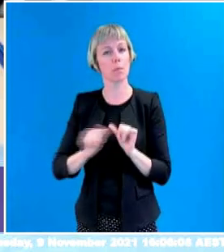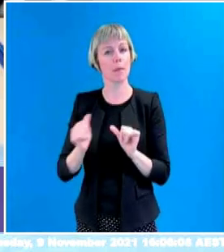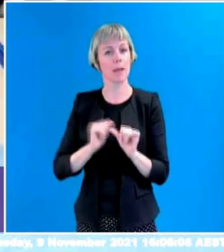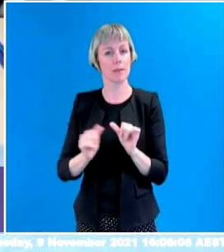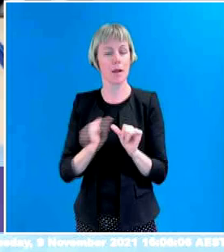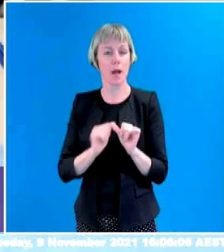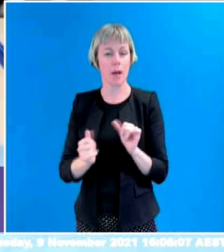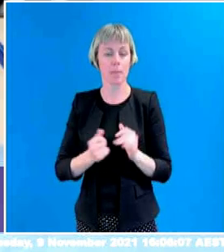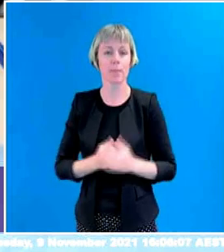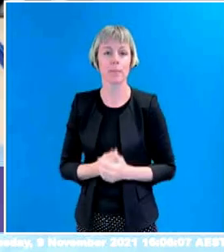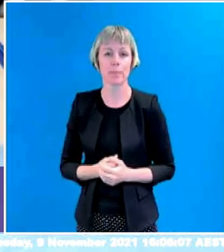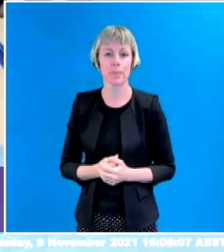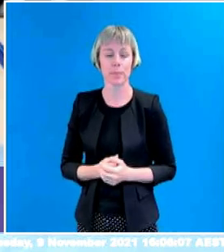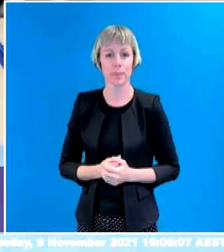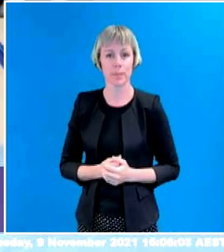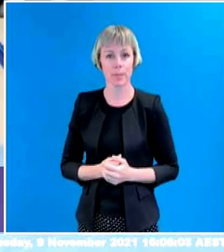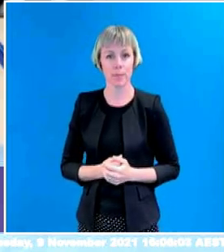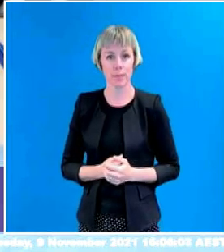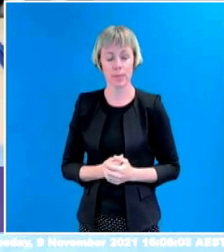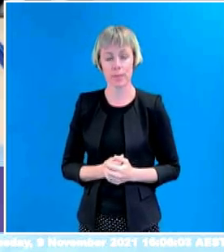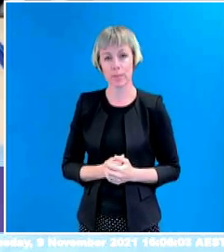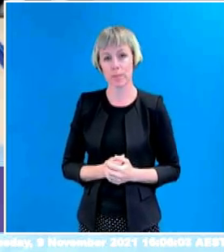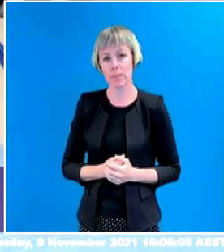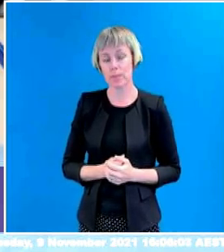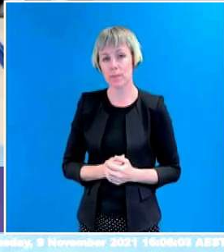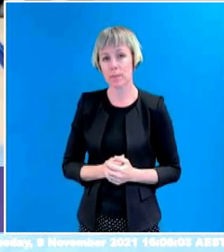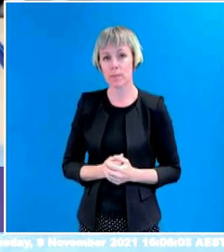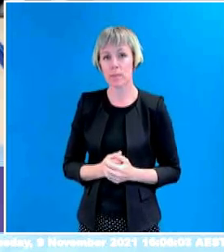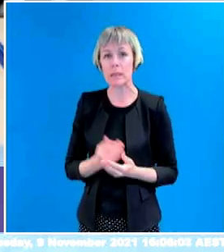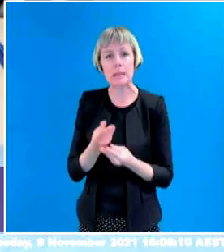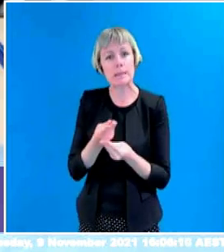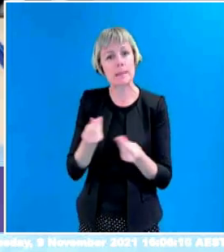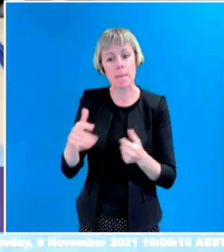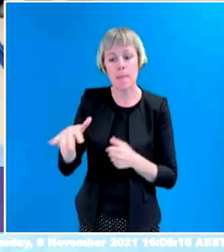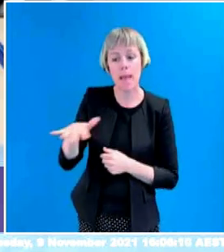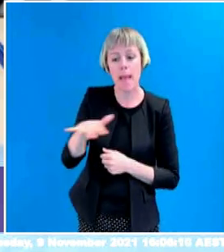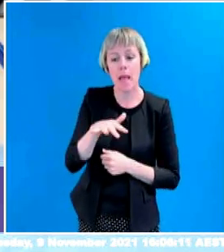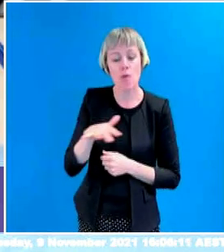in some areas it is difficult where people may not identify that they have a